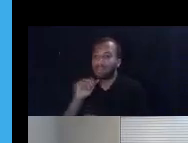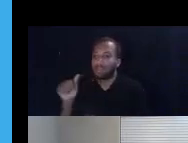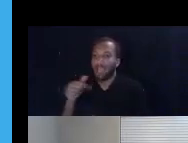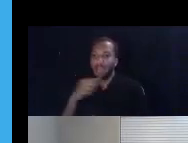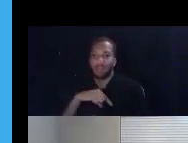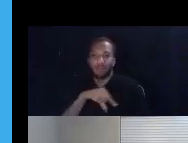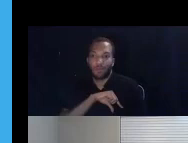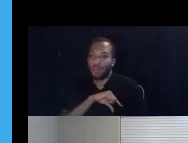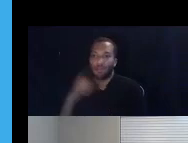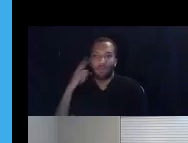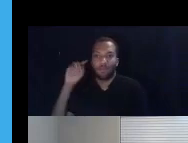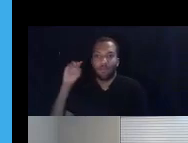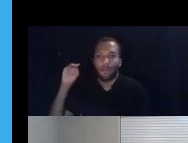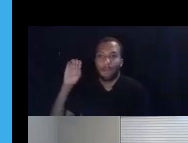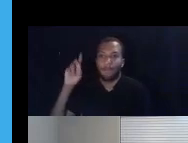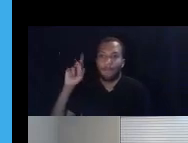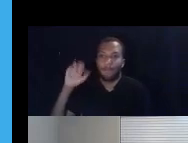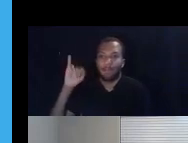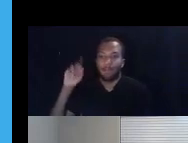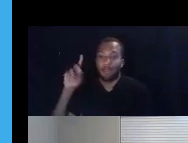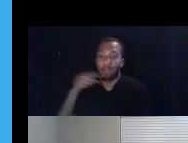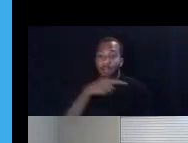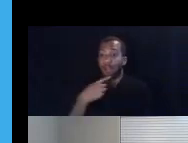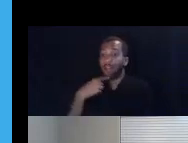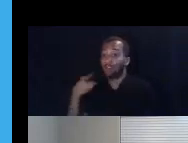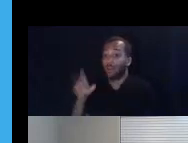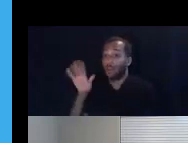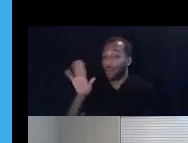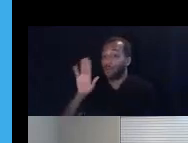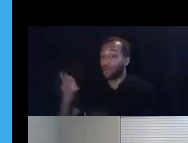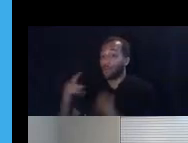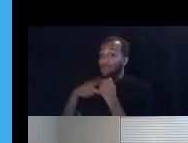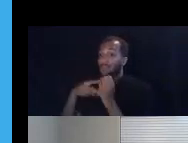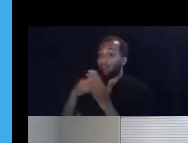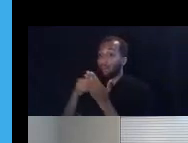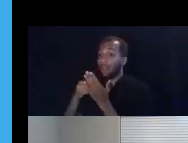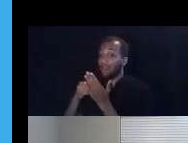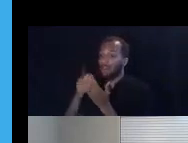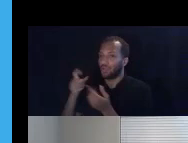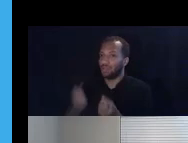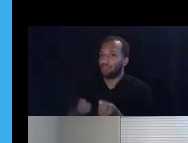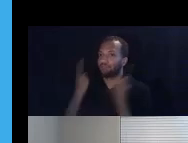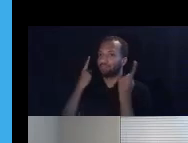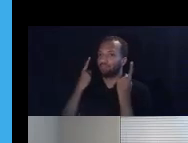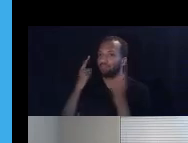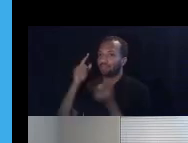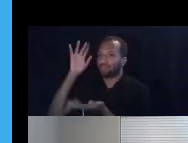all of what he had in savings before he could then be eligible and access the care.